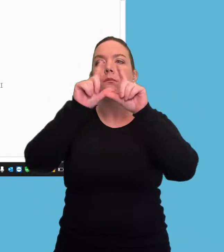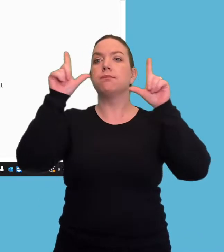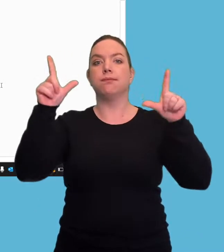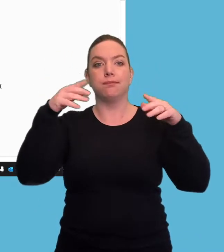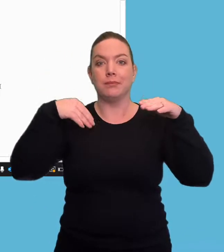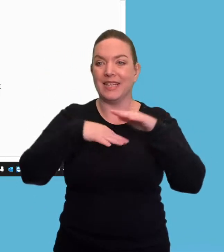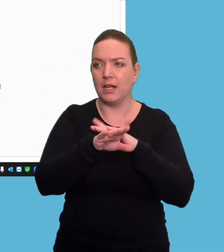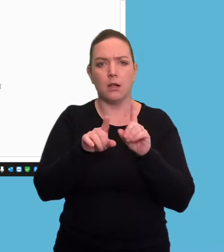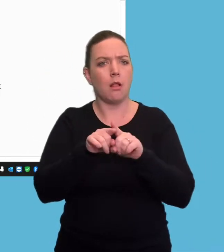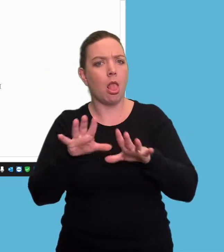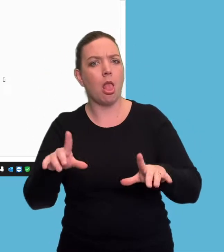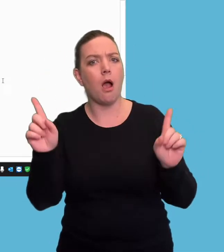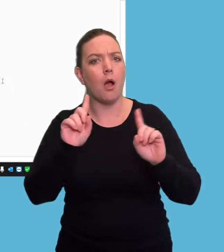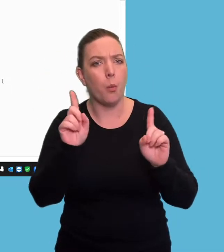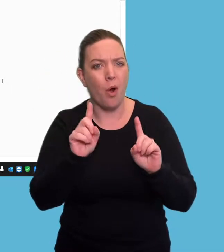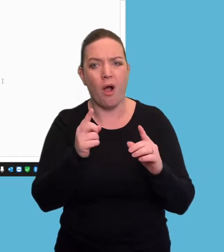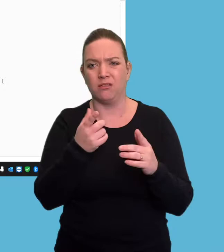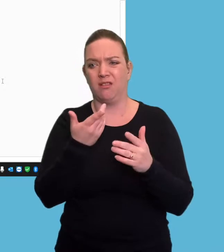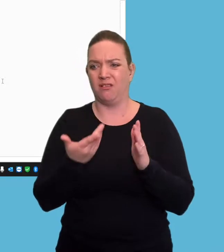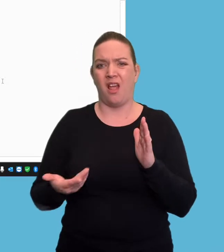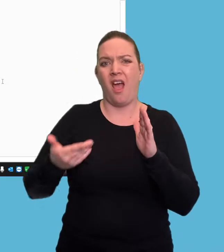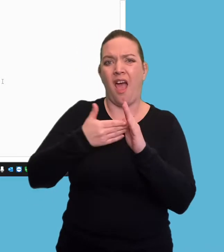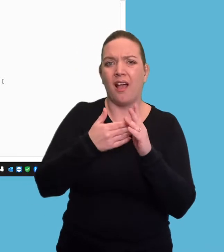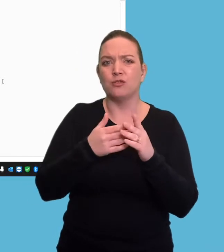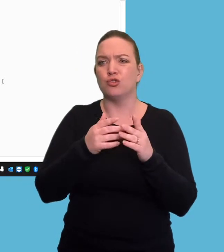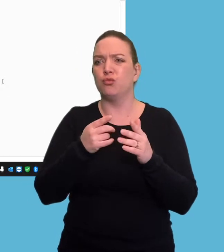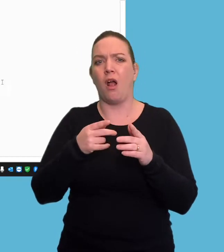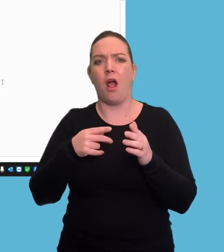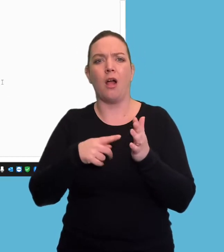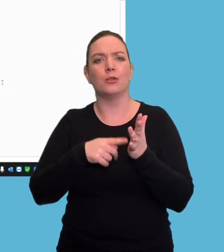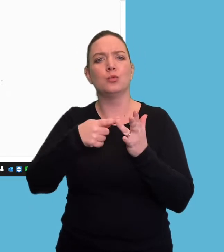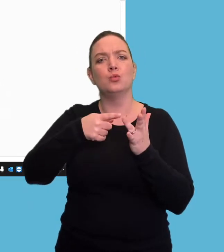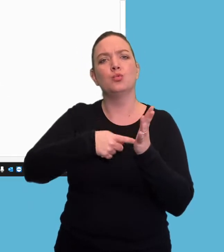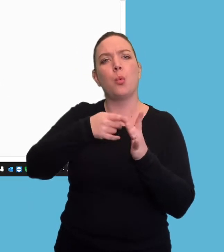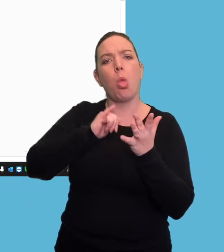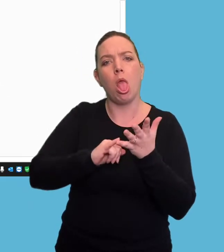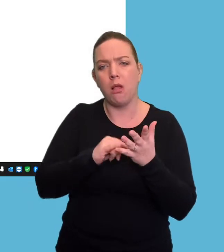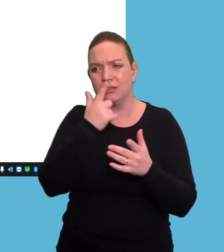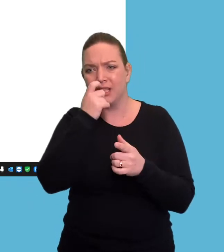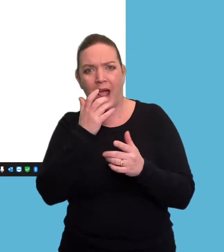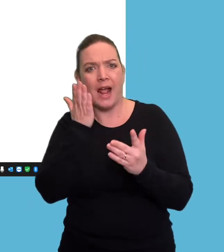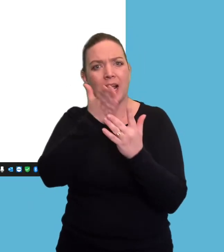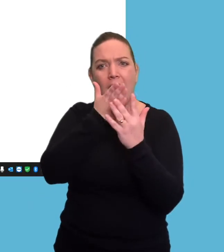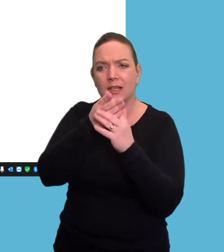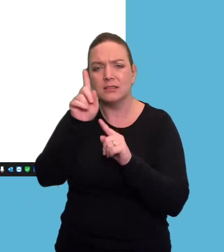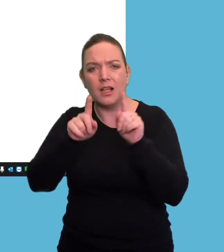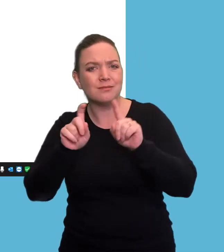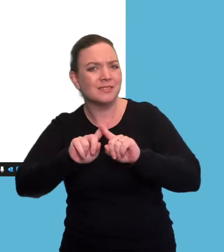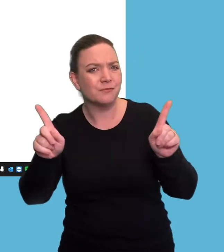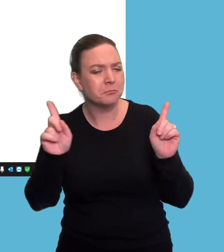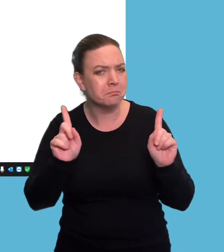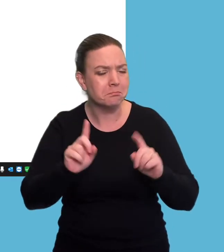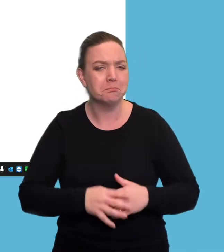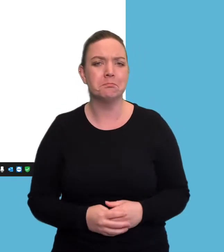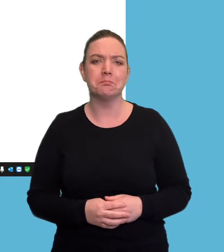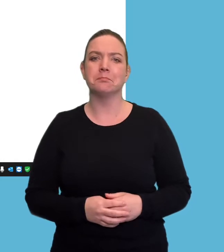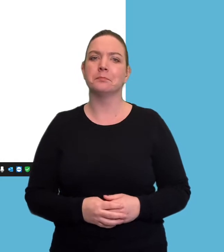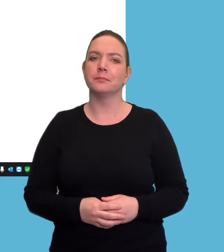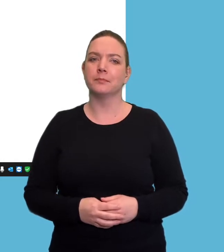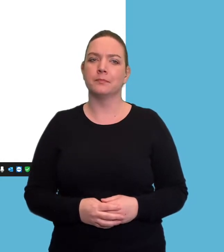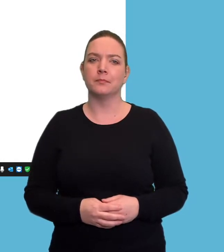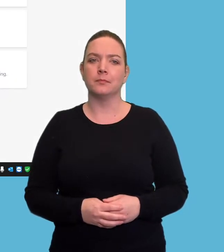once you get on the event and some of the facilities that are available.